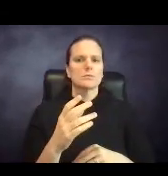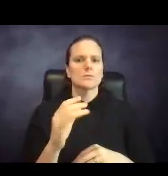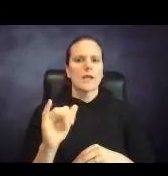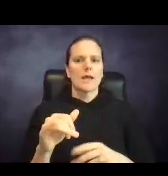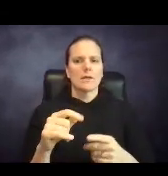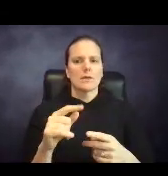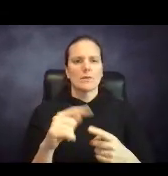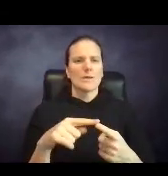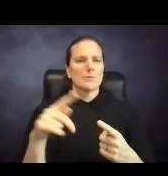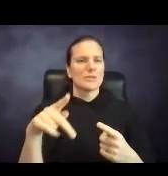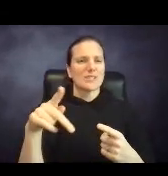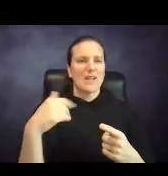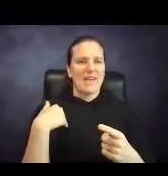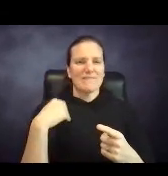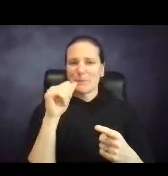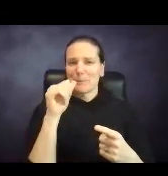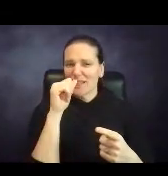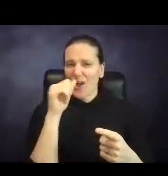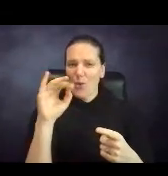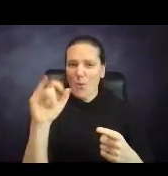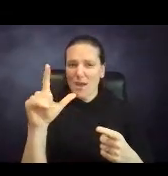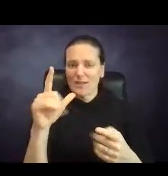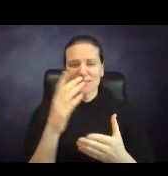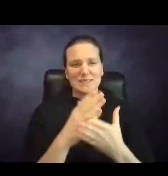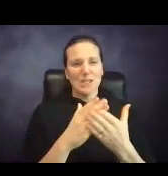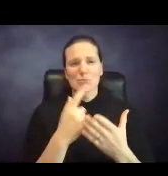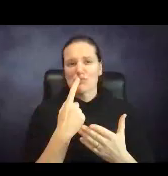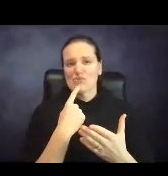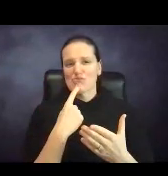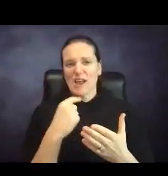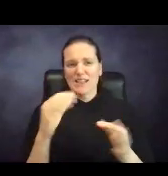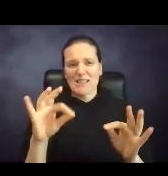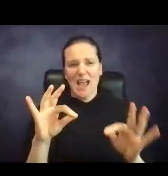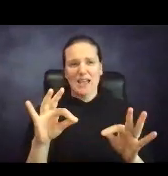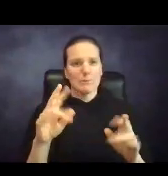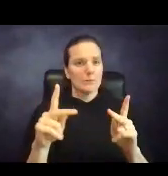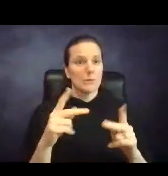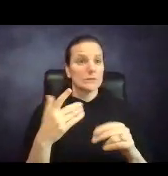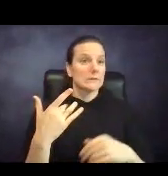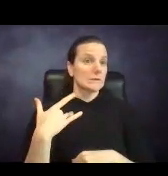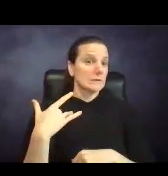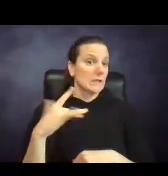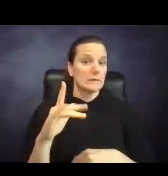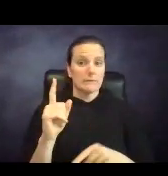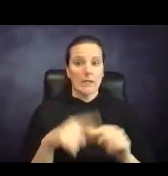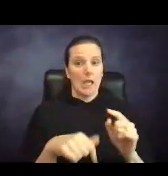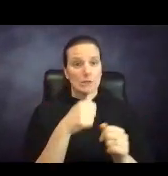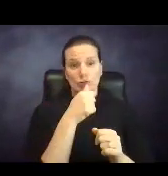and some of 'em have a red dye in it. And I have people who are just super sensitive and they can't tolerate any of that stuff or it's a preference.